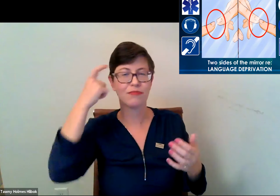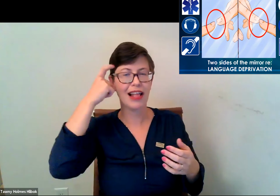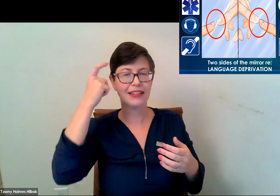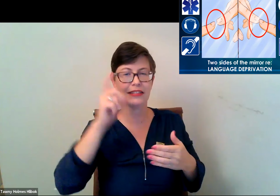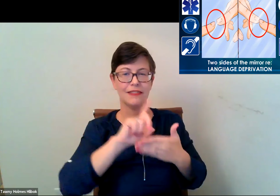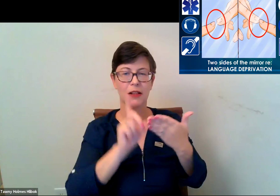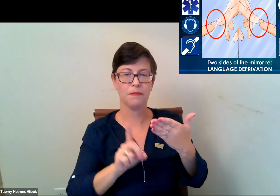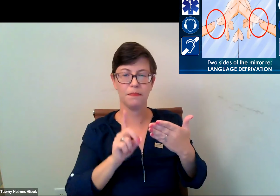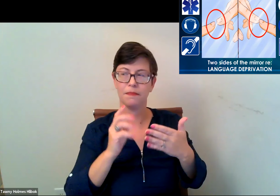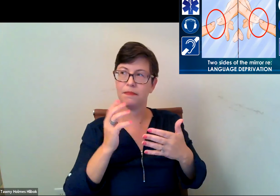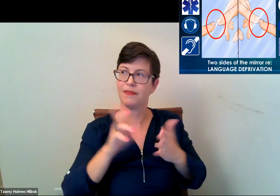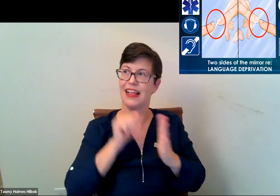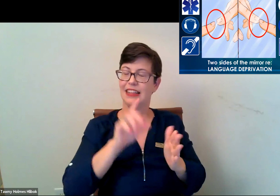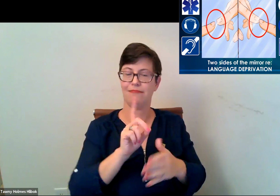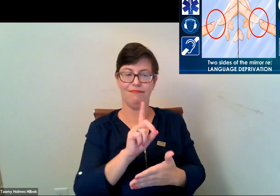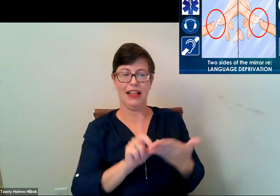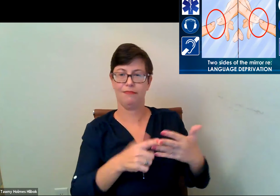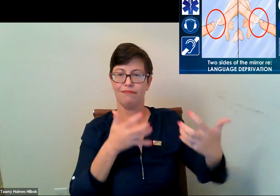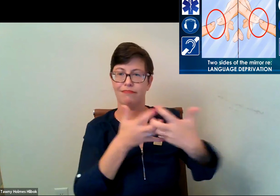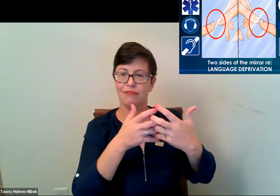high school that many of our students don't have that access and by then.